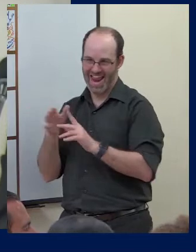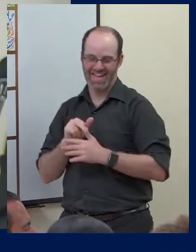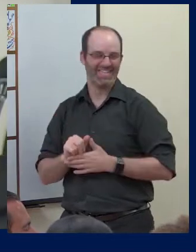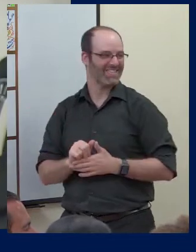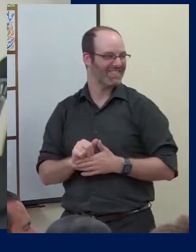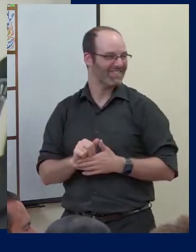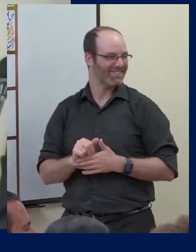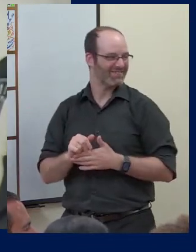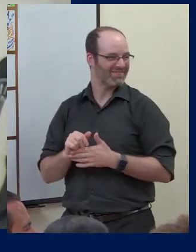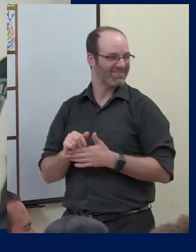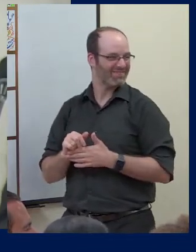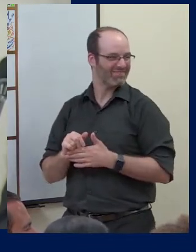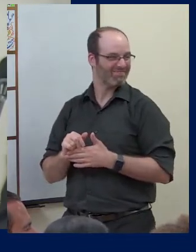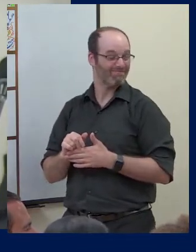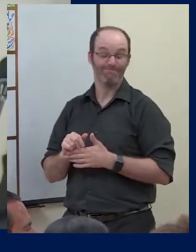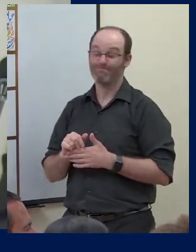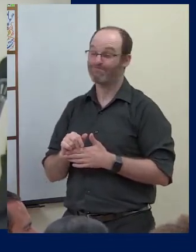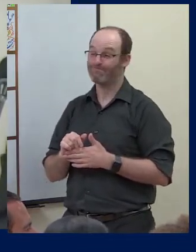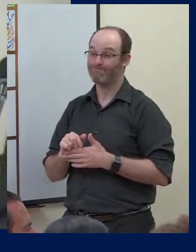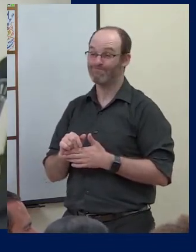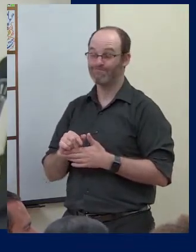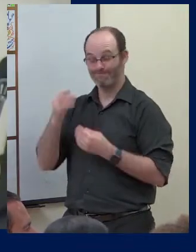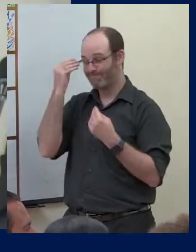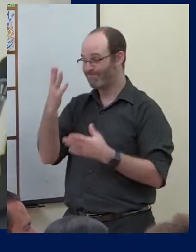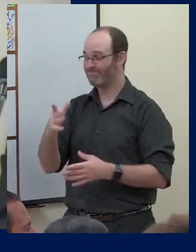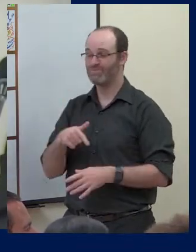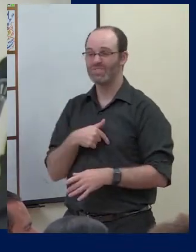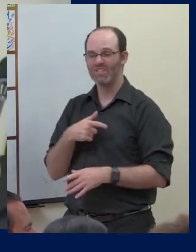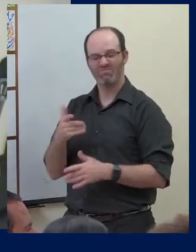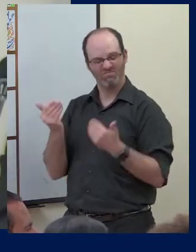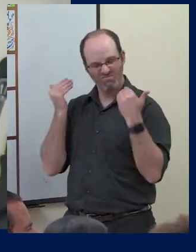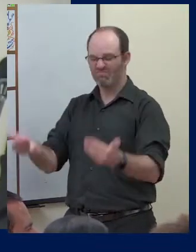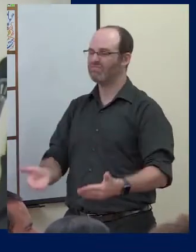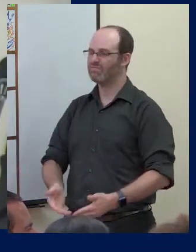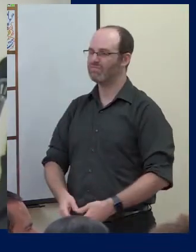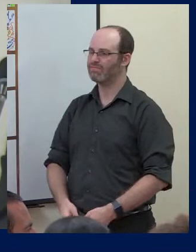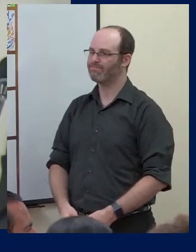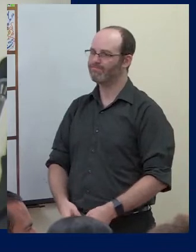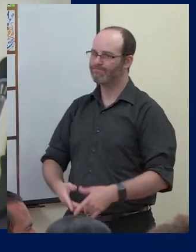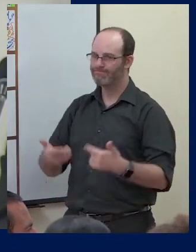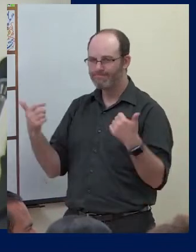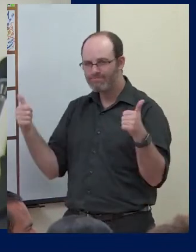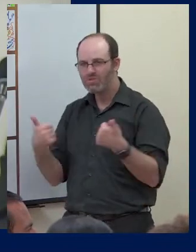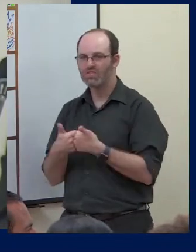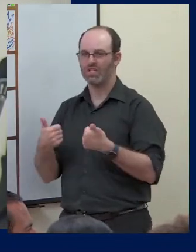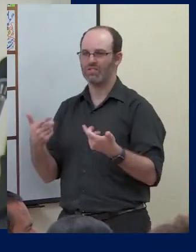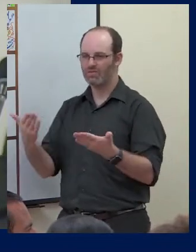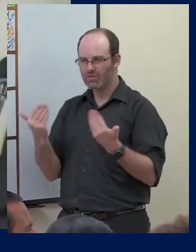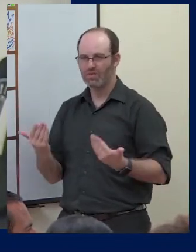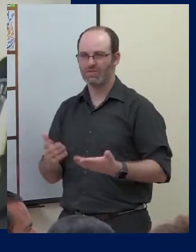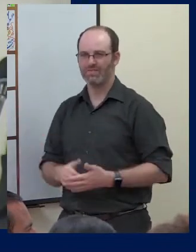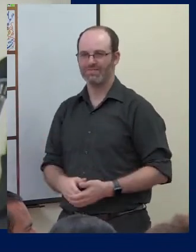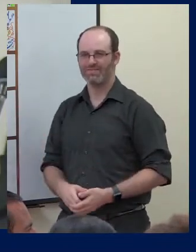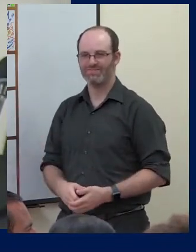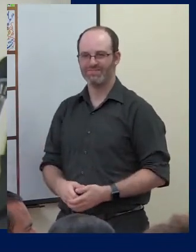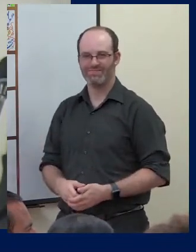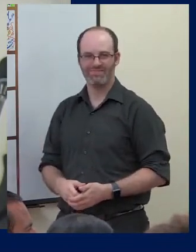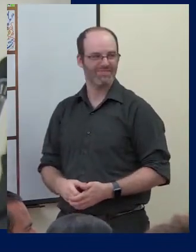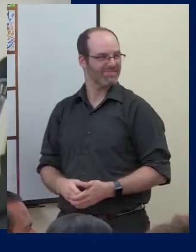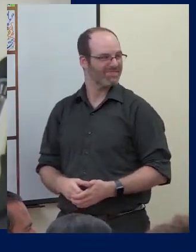And you know what, go hard.